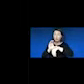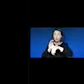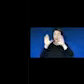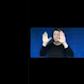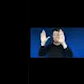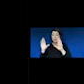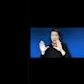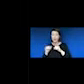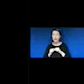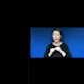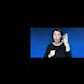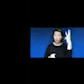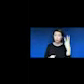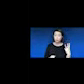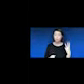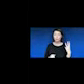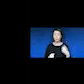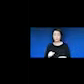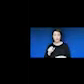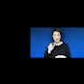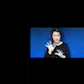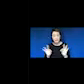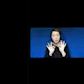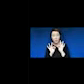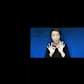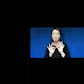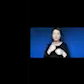to them and we want to make sure that they can still do that.